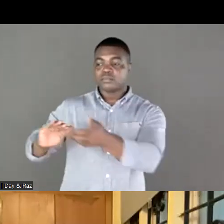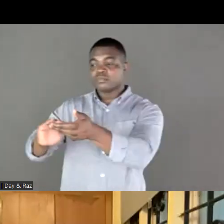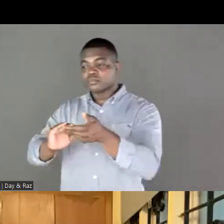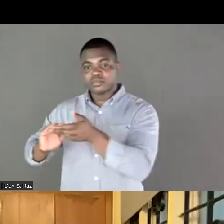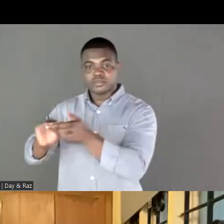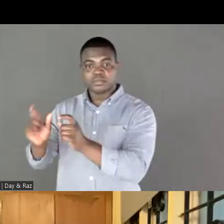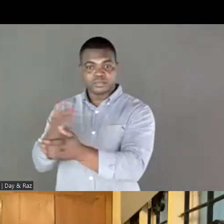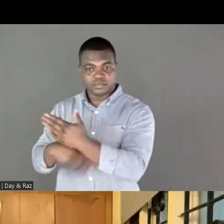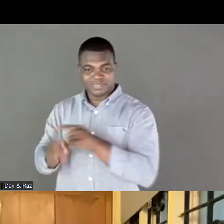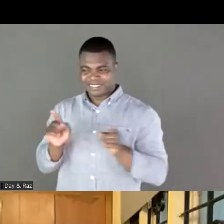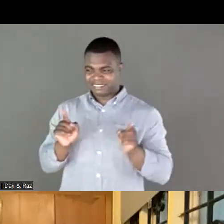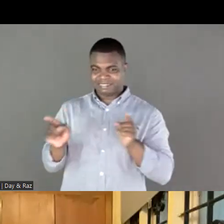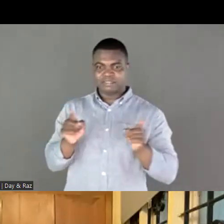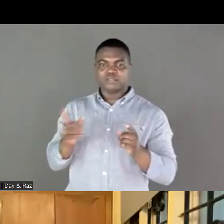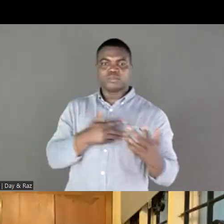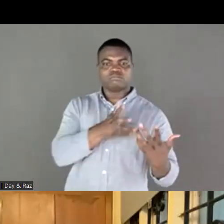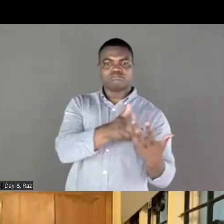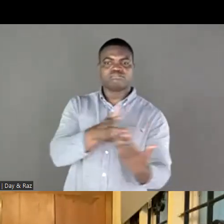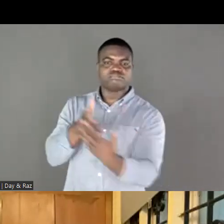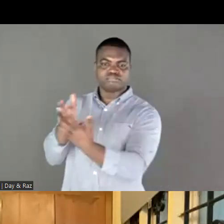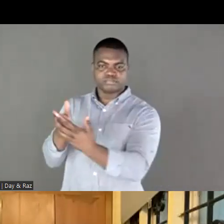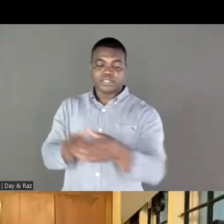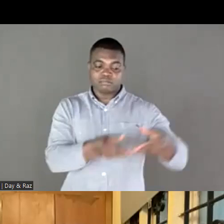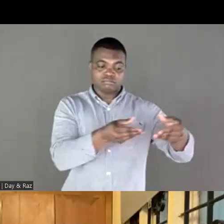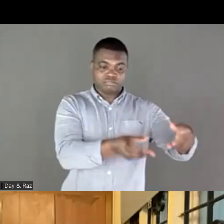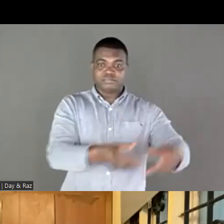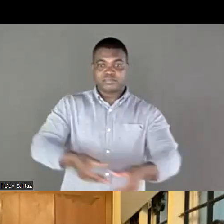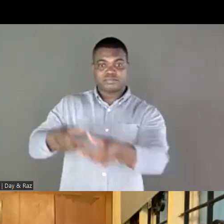what is the jurisprudence of the Convention on the Rights of Persons with Disabilities?